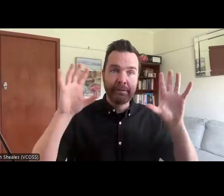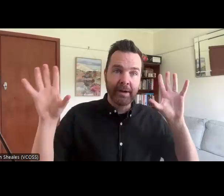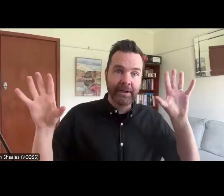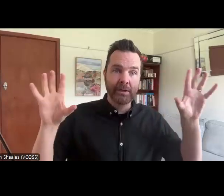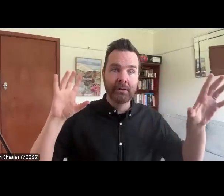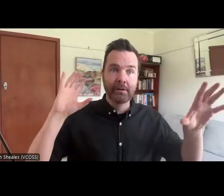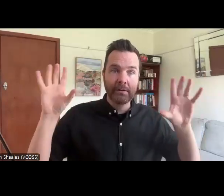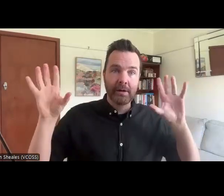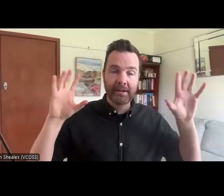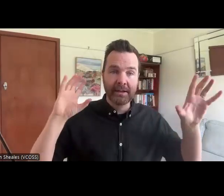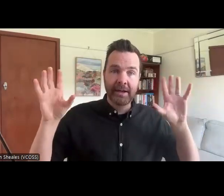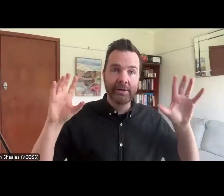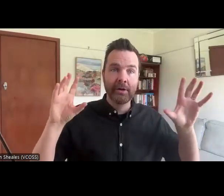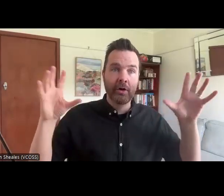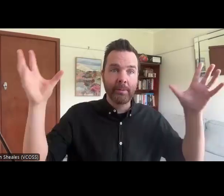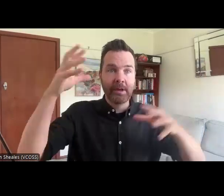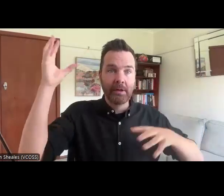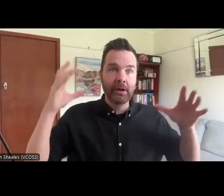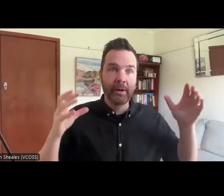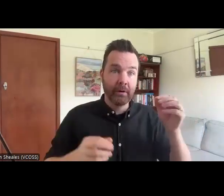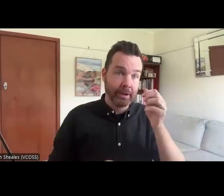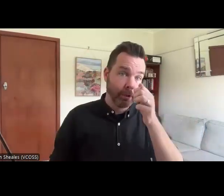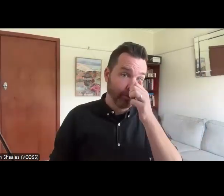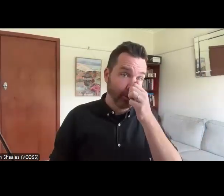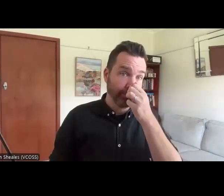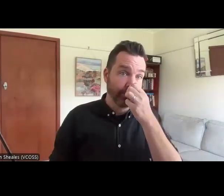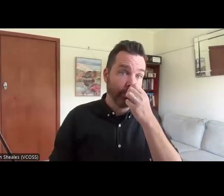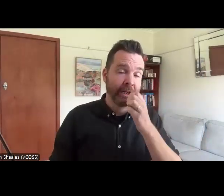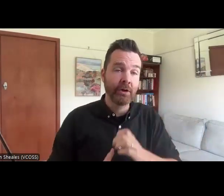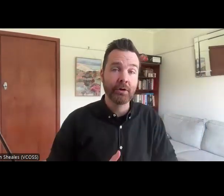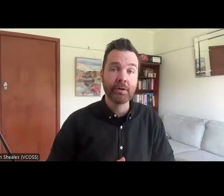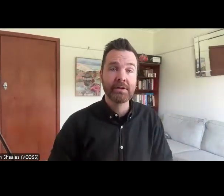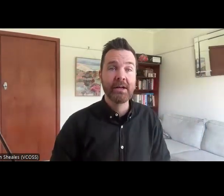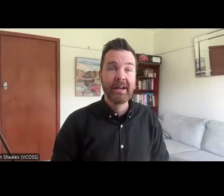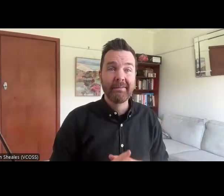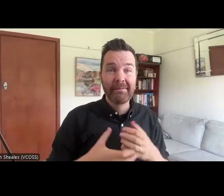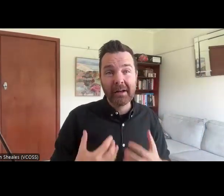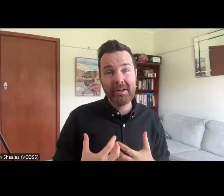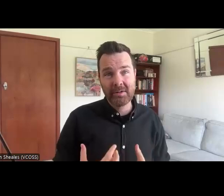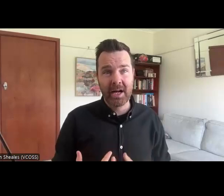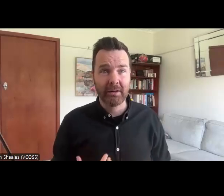information, attention economy, you know, everyone being overwhelmed and avoiding news values cut